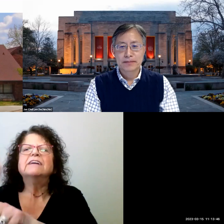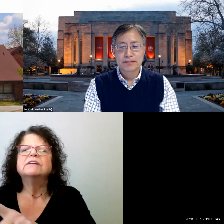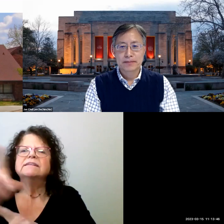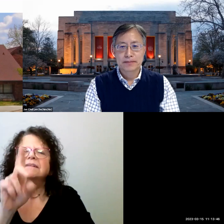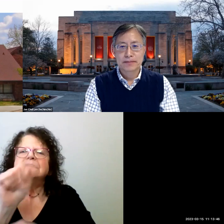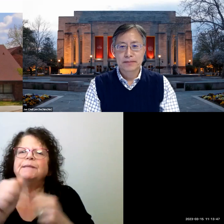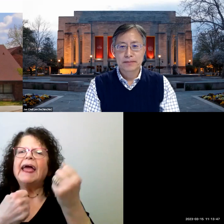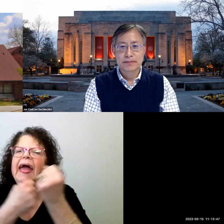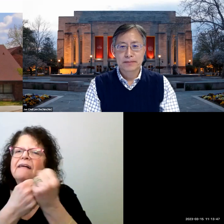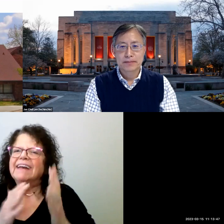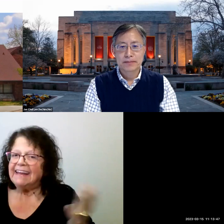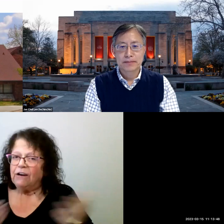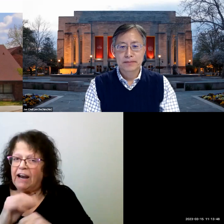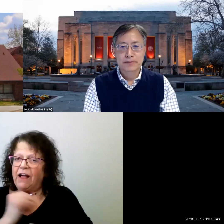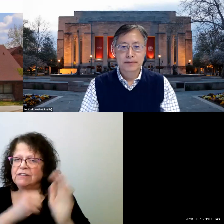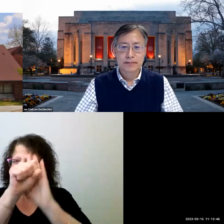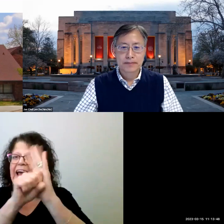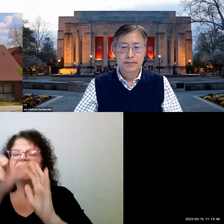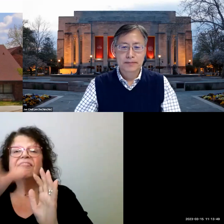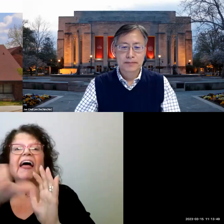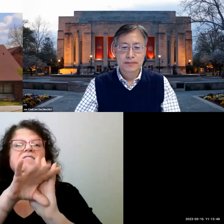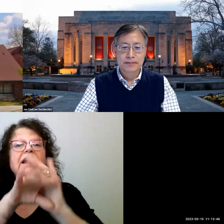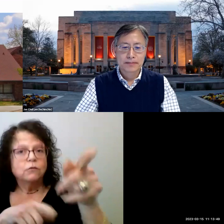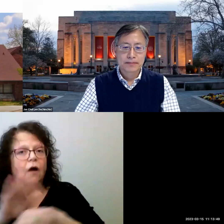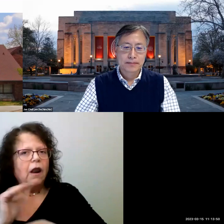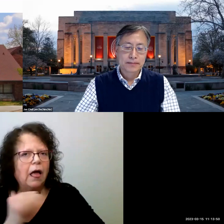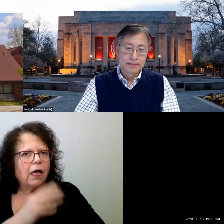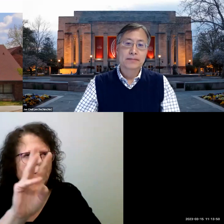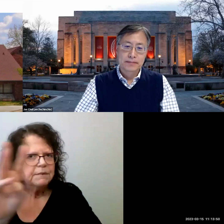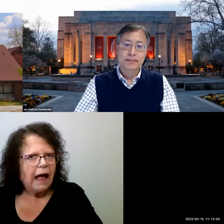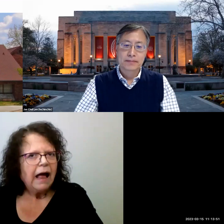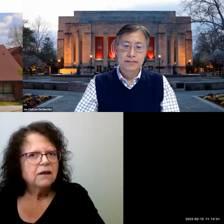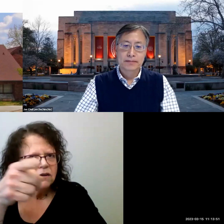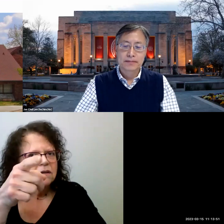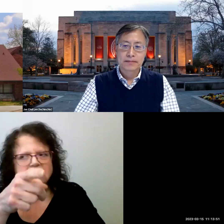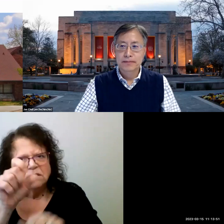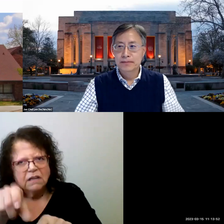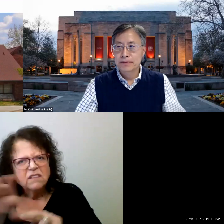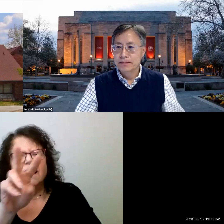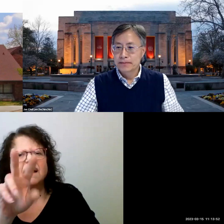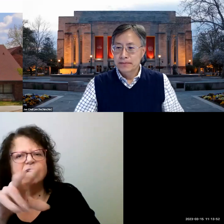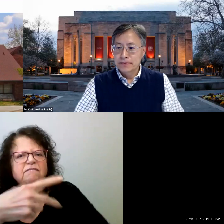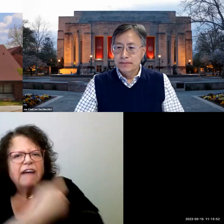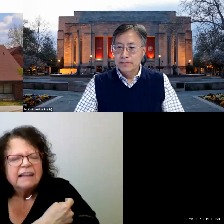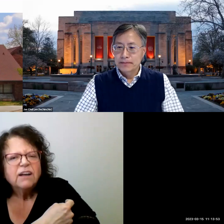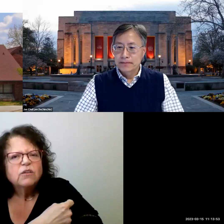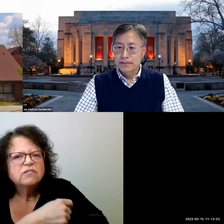here in our state. That video is on our website. You can go to vaccination video stories and